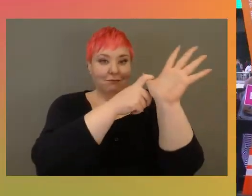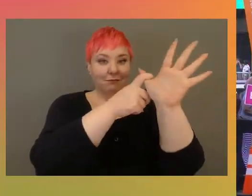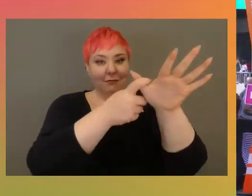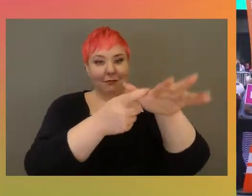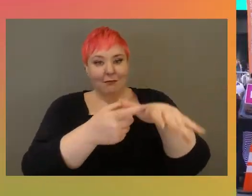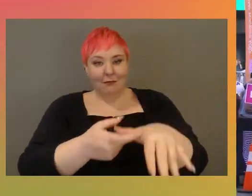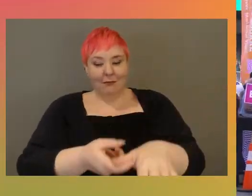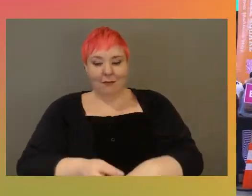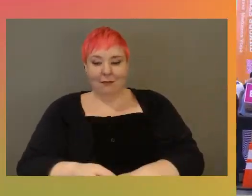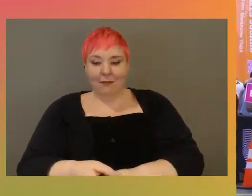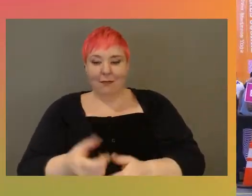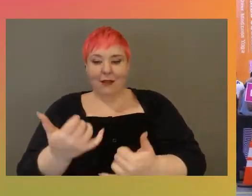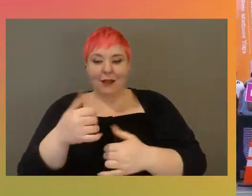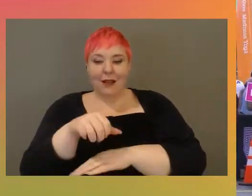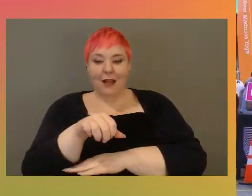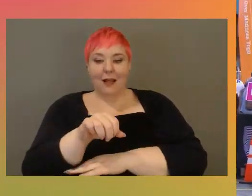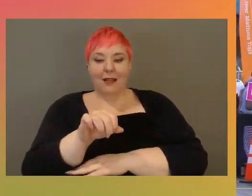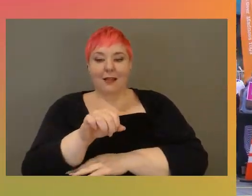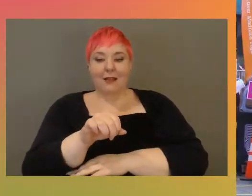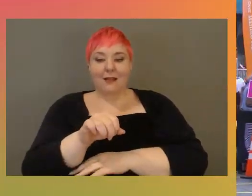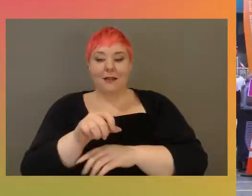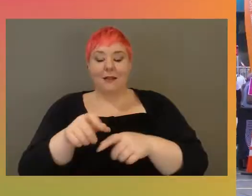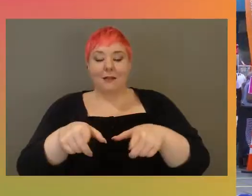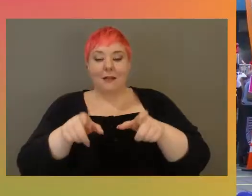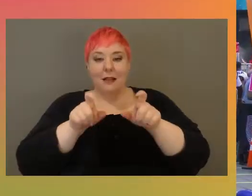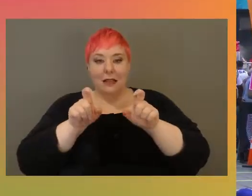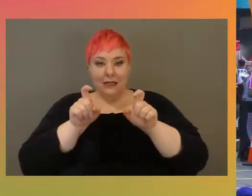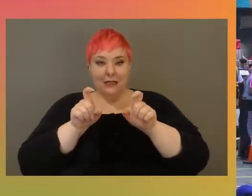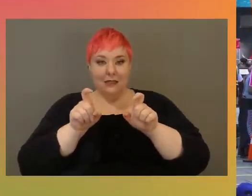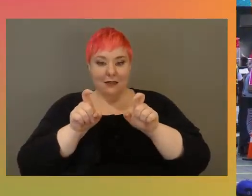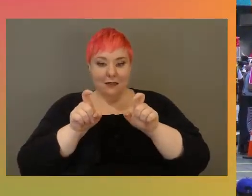ANY AMOUNT, STRAIGHTEN THE LEG.